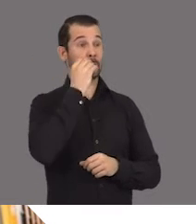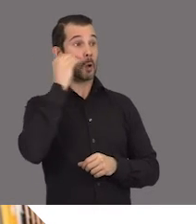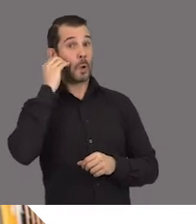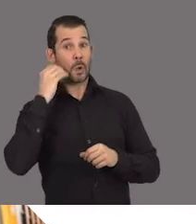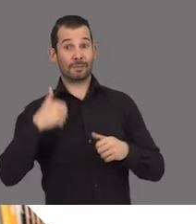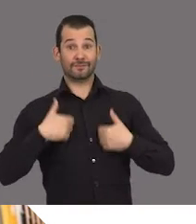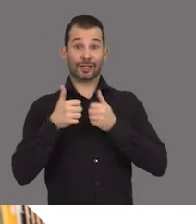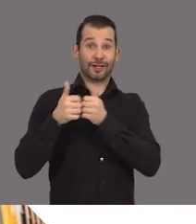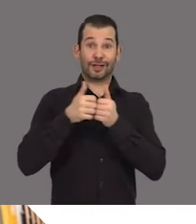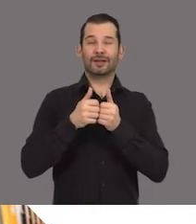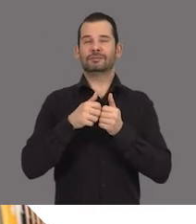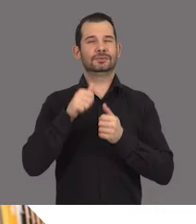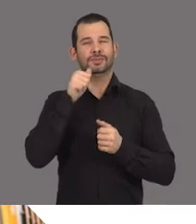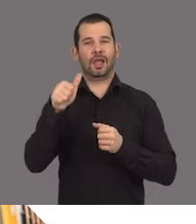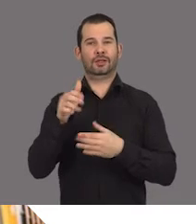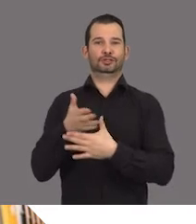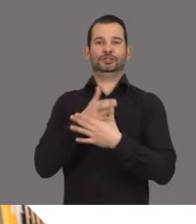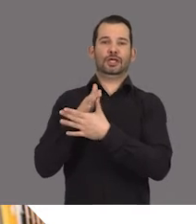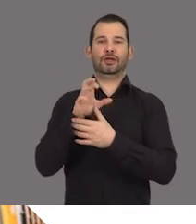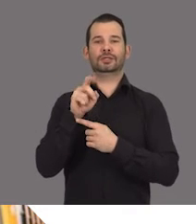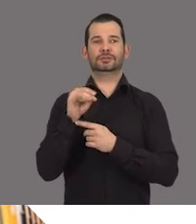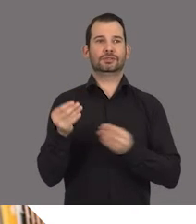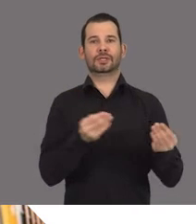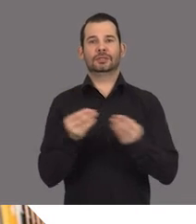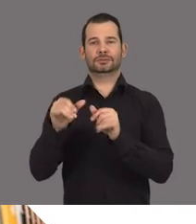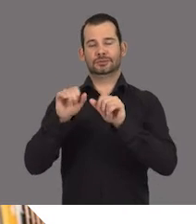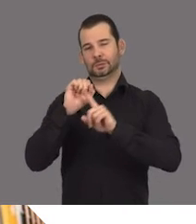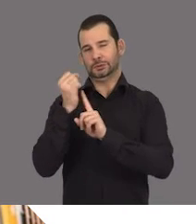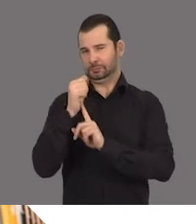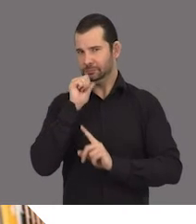For more information on the Canada child benefit, go to